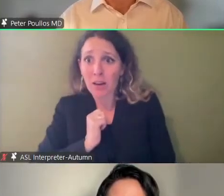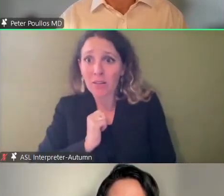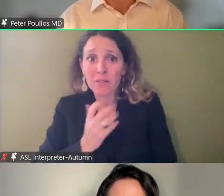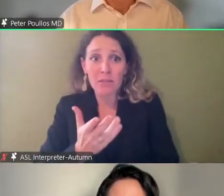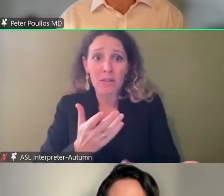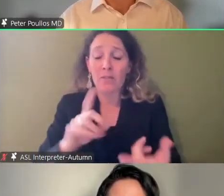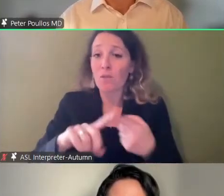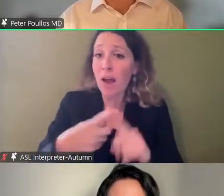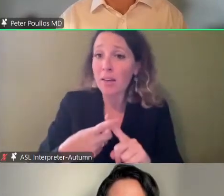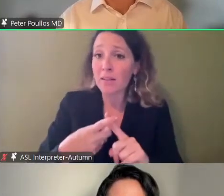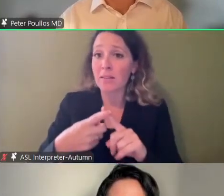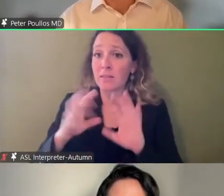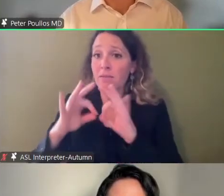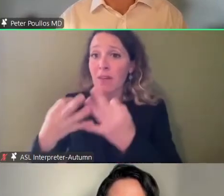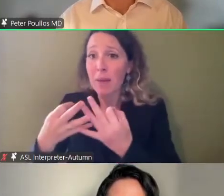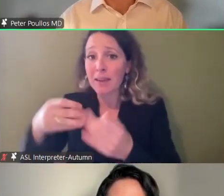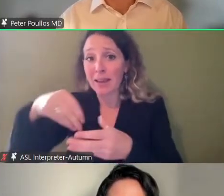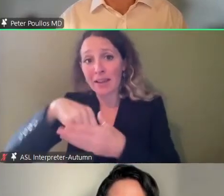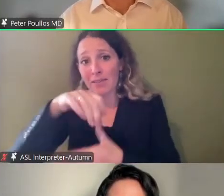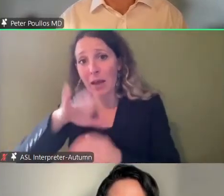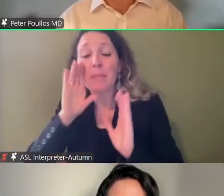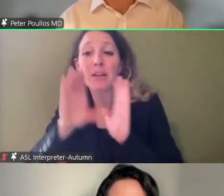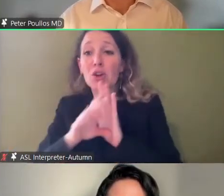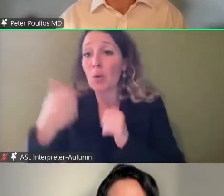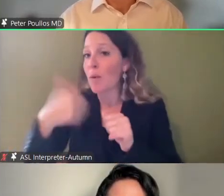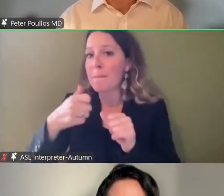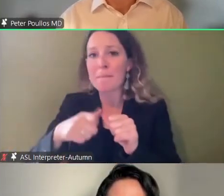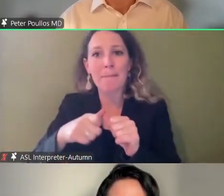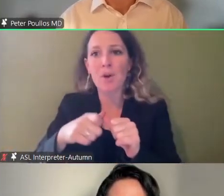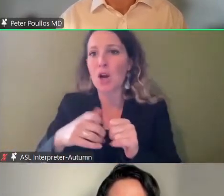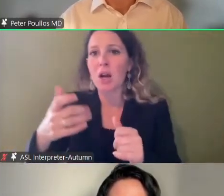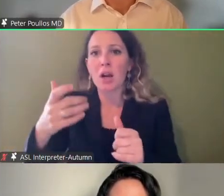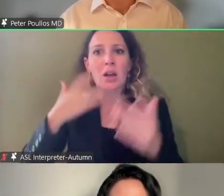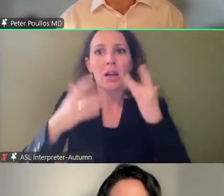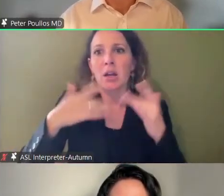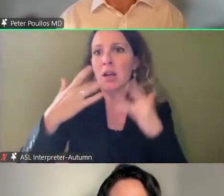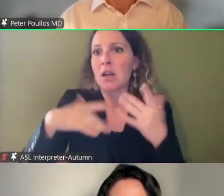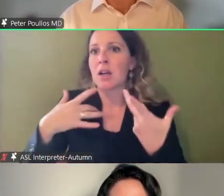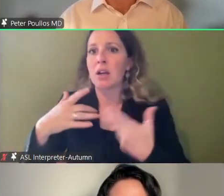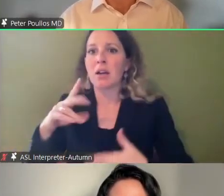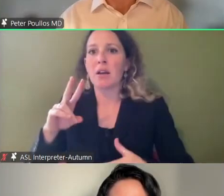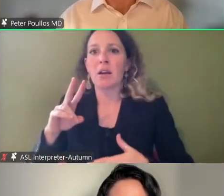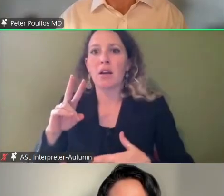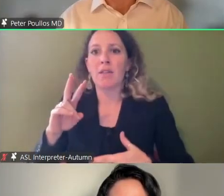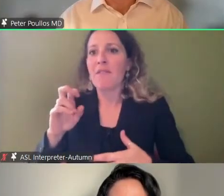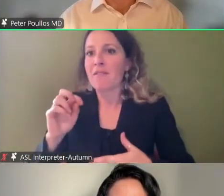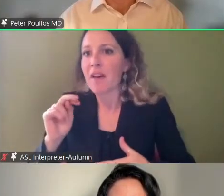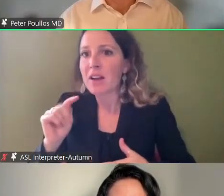Remember, there was a shortage of ventilators and PPE and no vaccine, and at this time our hospitals